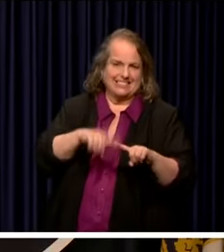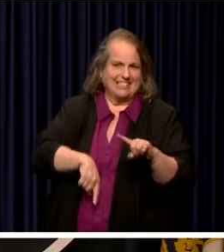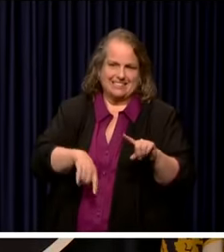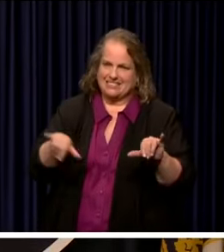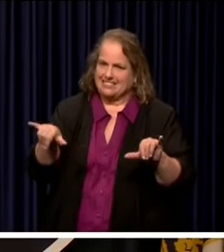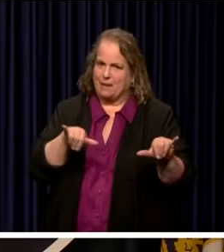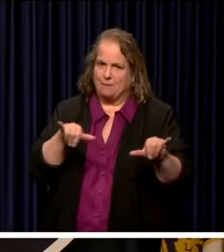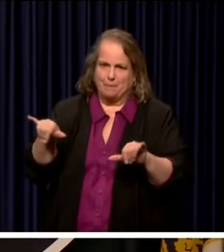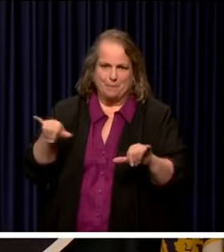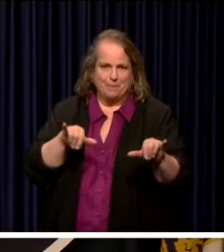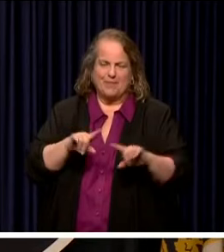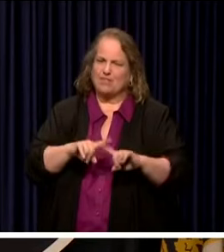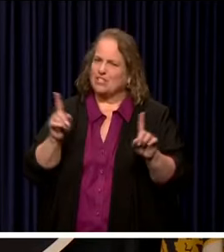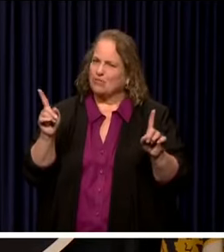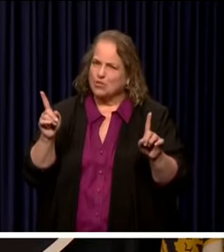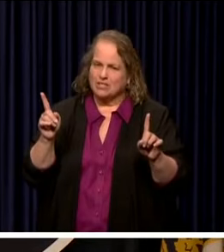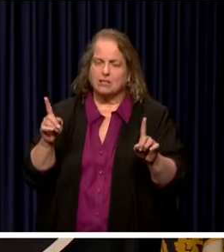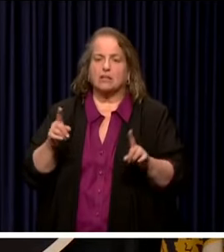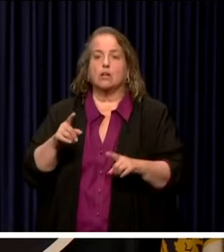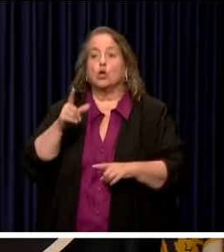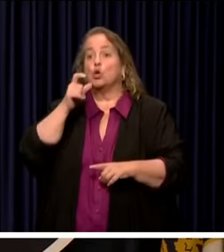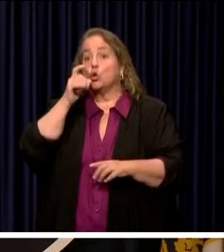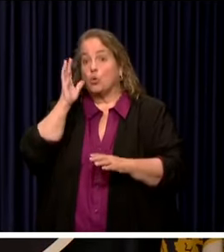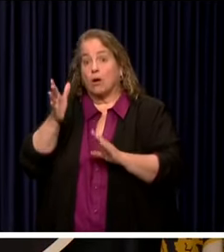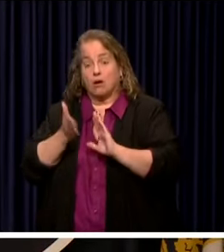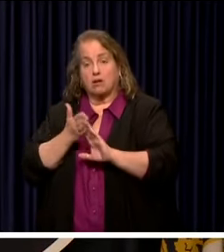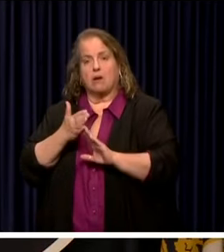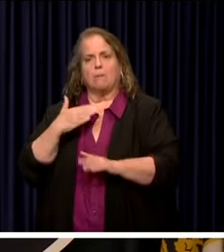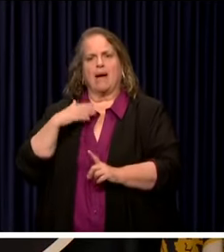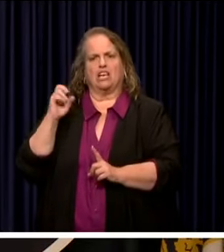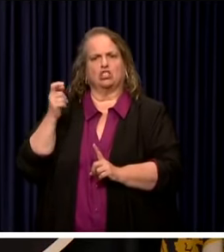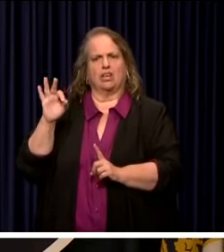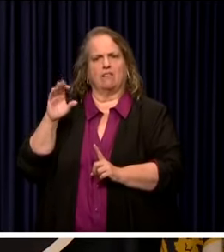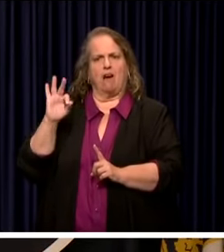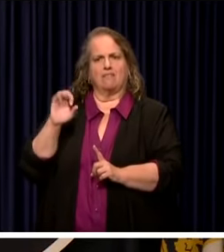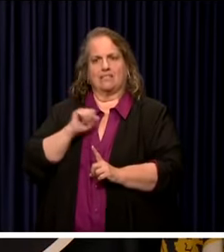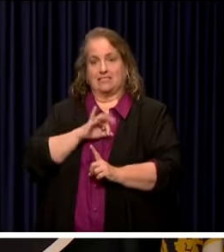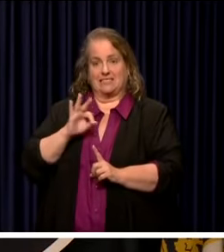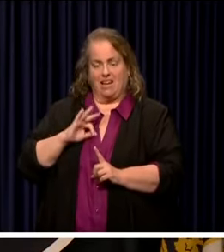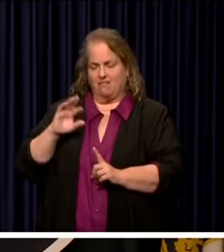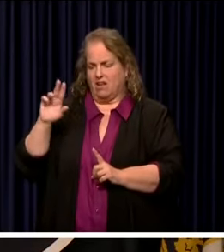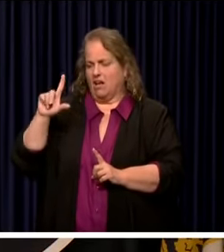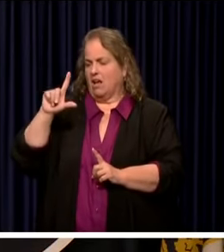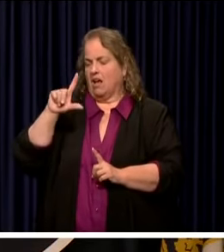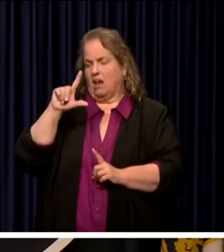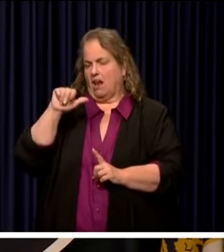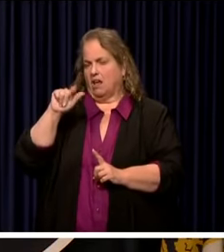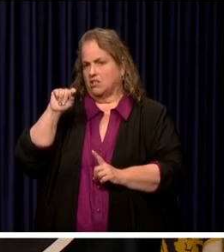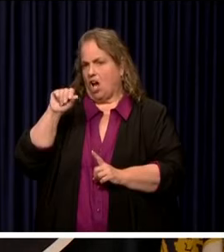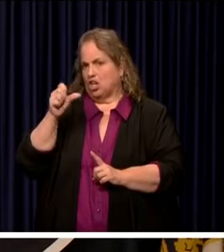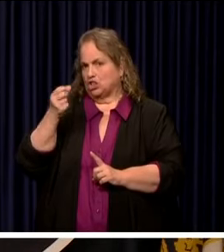THESE ARE WITHIN BOTH THE WHITE HOUSE'S PLAN AND SOME OF OUR GUIDELINES.